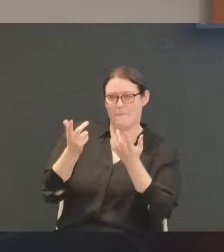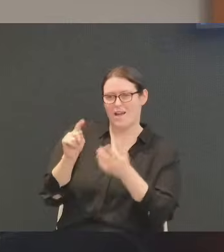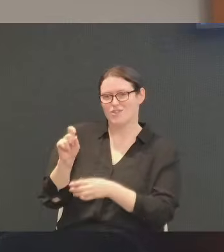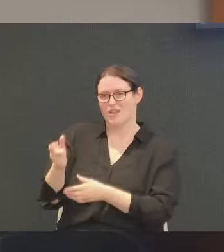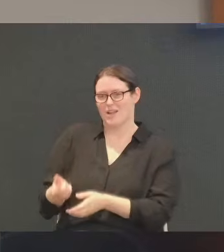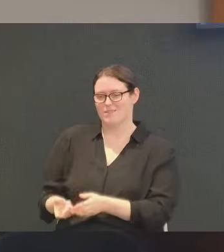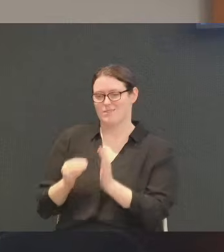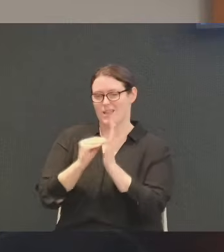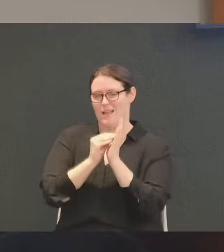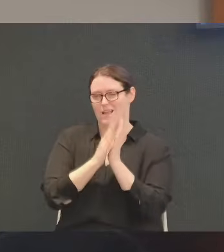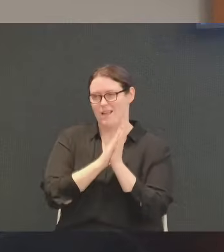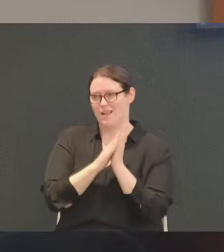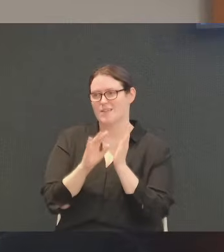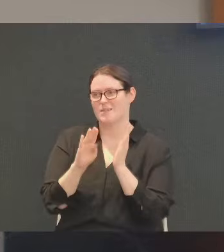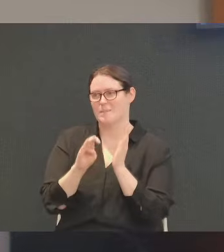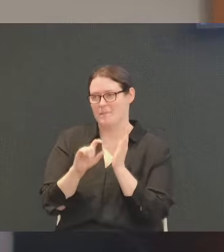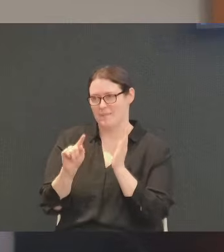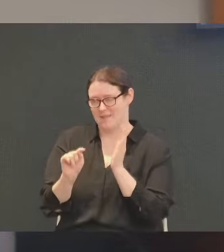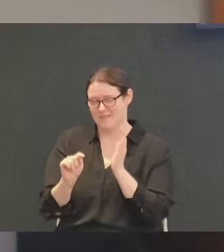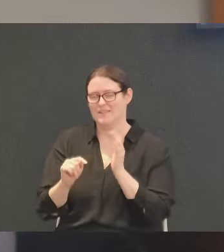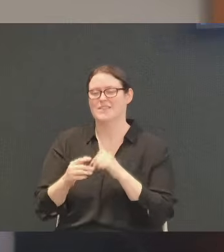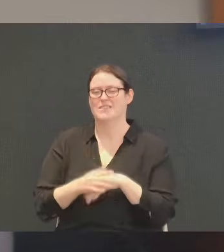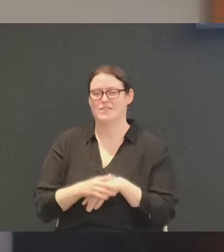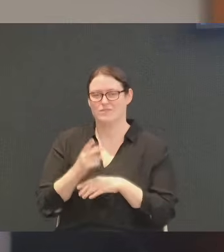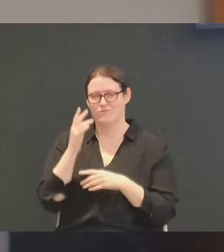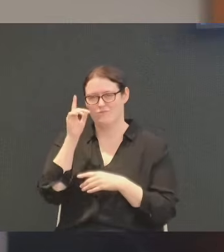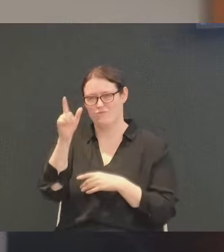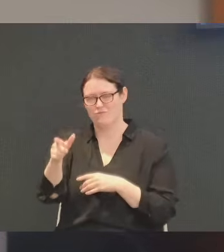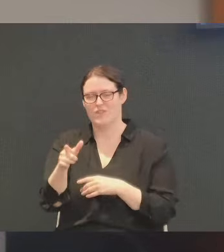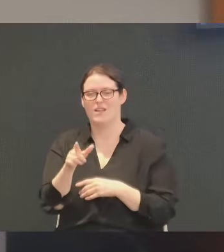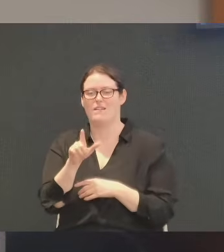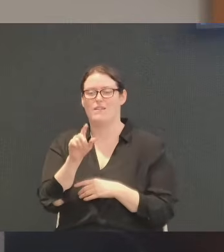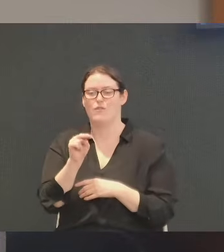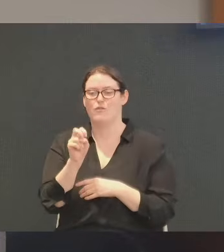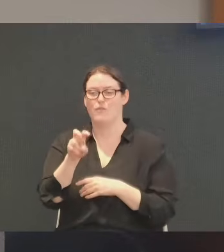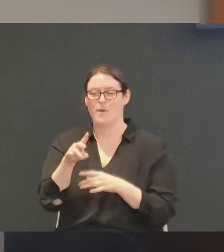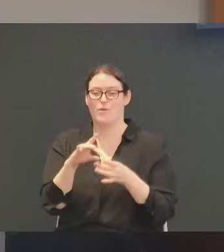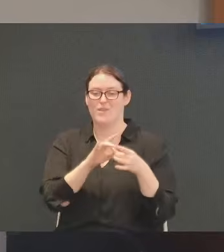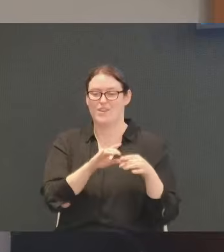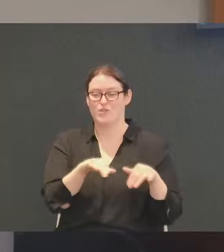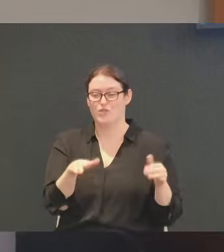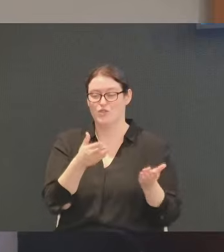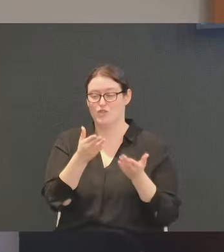put on for voter consideration in November related to the children services levy of what you just the